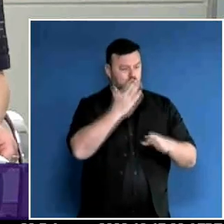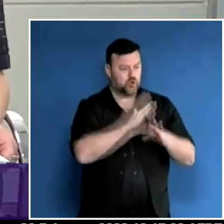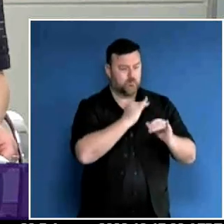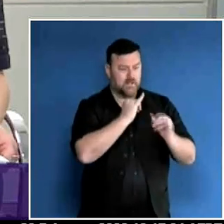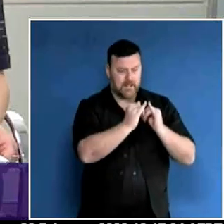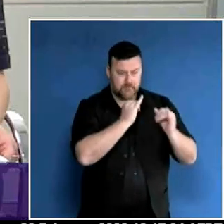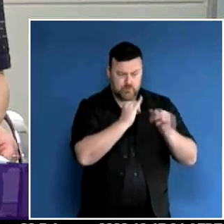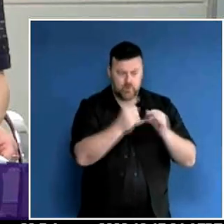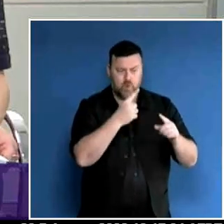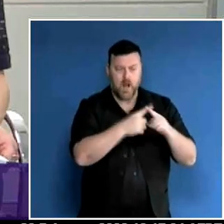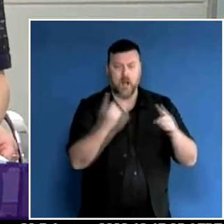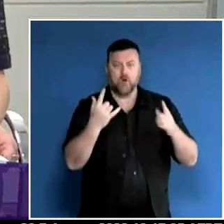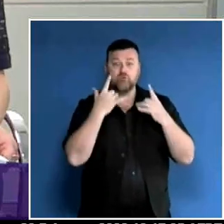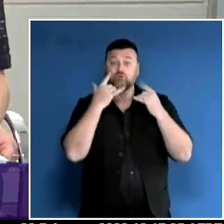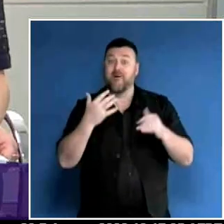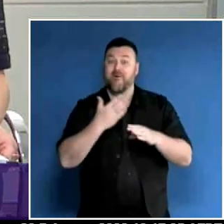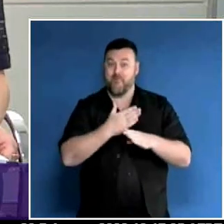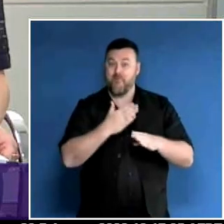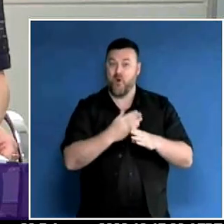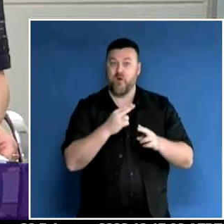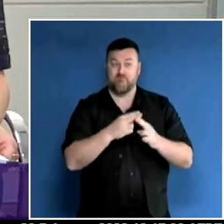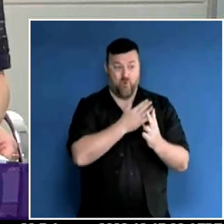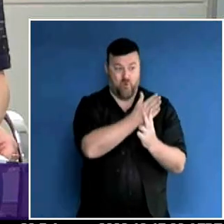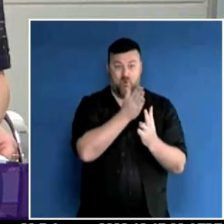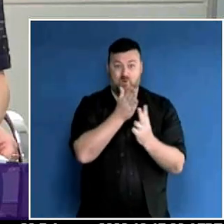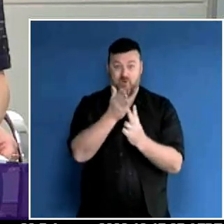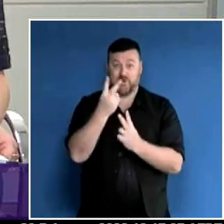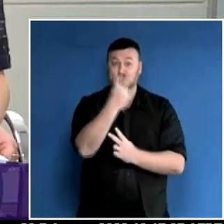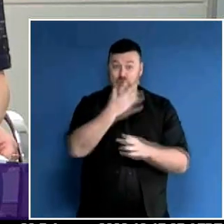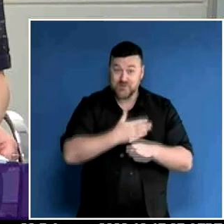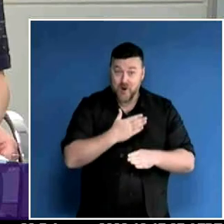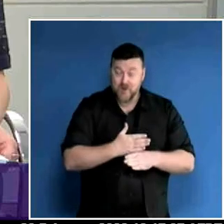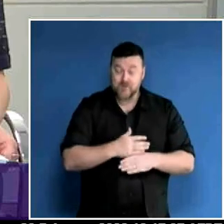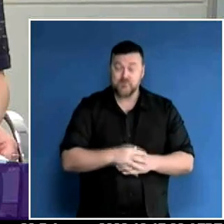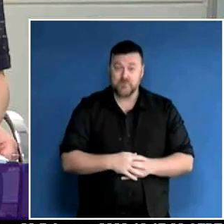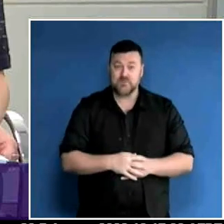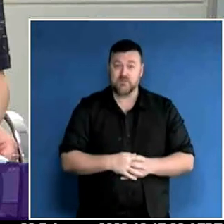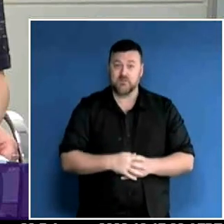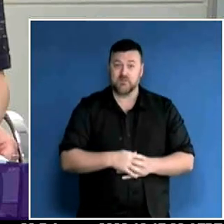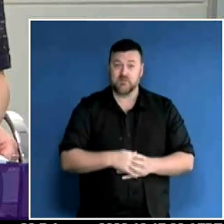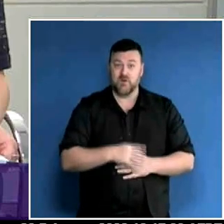jobs, very interesting, in what he wanted to do. So that was a good example of a person-centred approach.